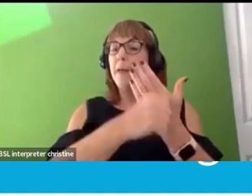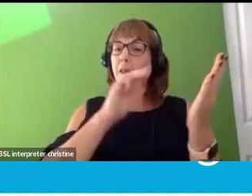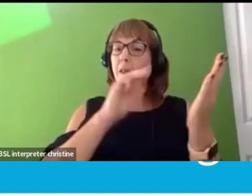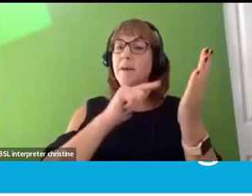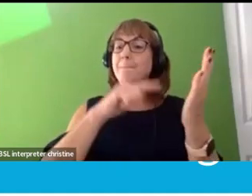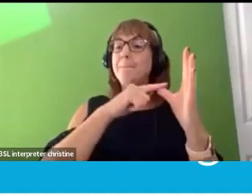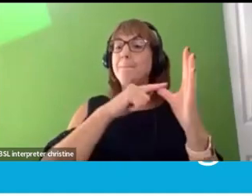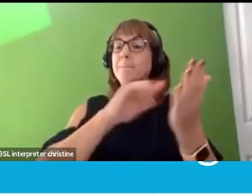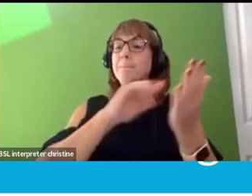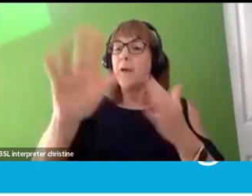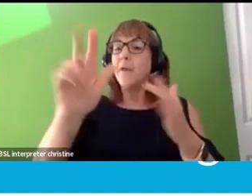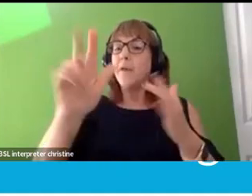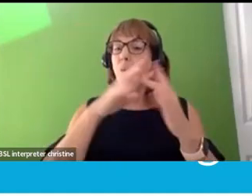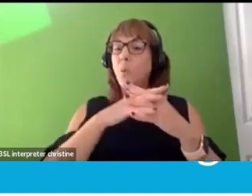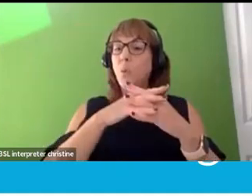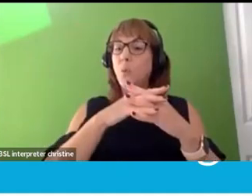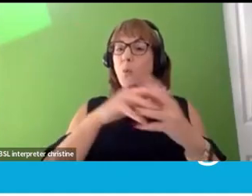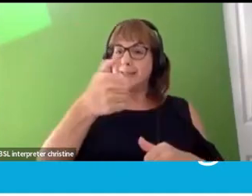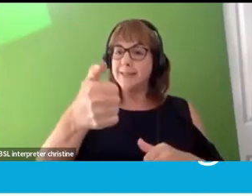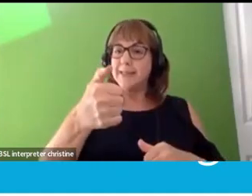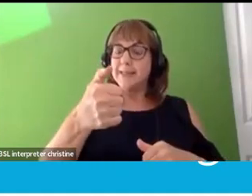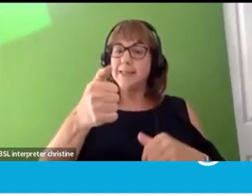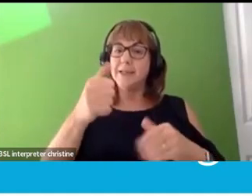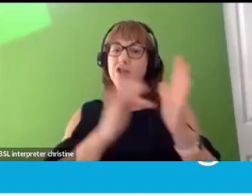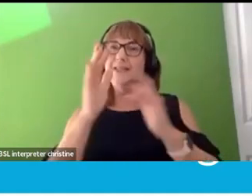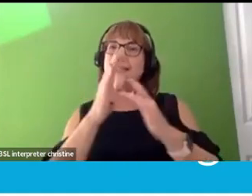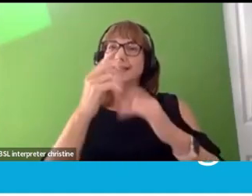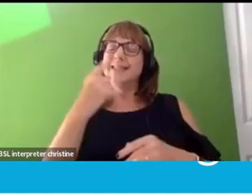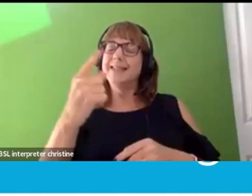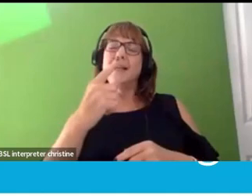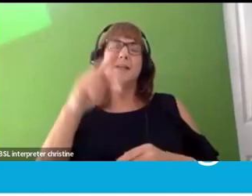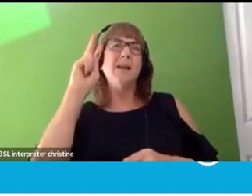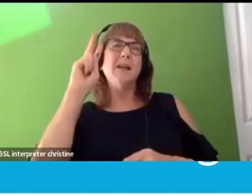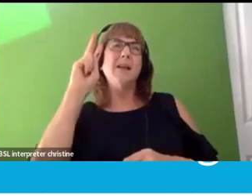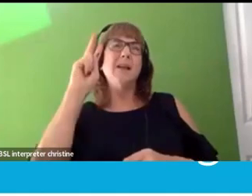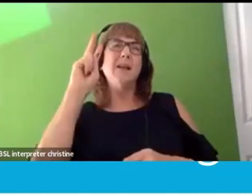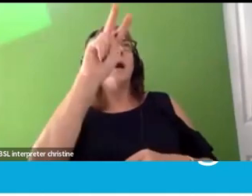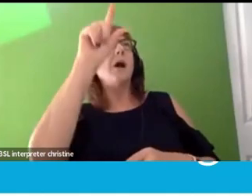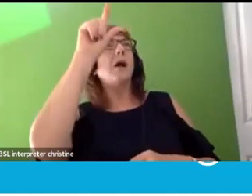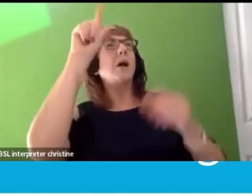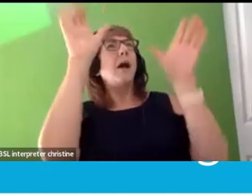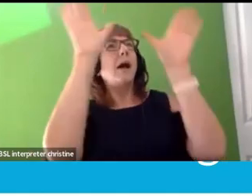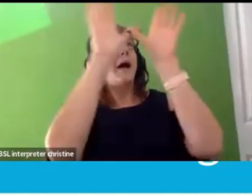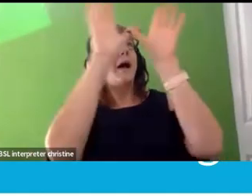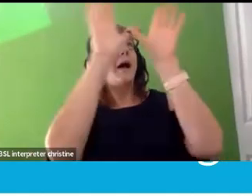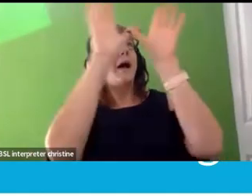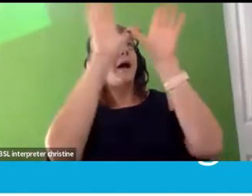Mount we see him say look at the birds in the air, they don't sew or reap or store away in barns,